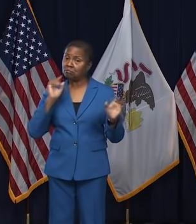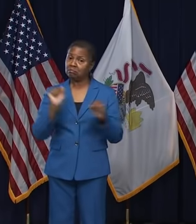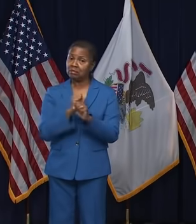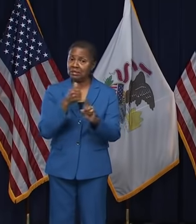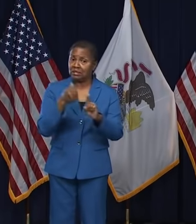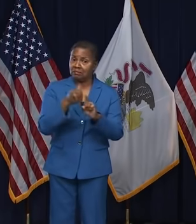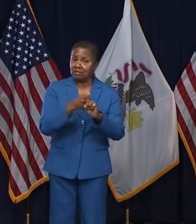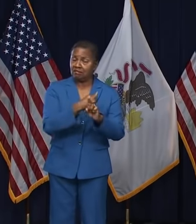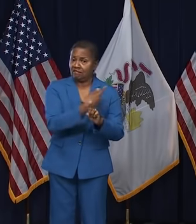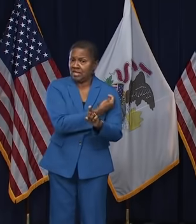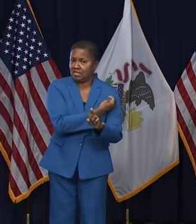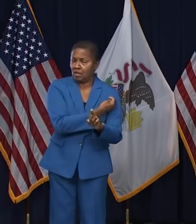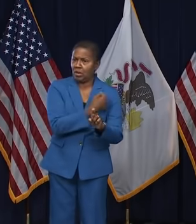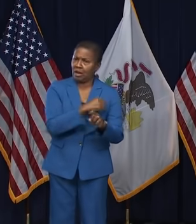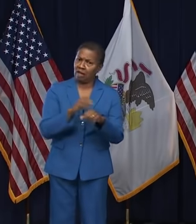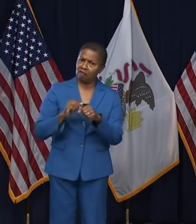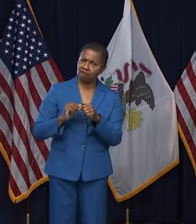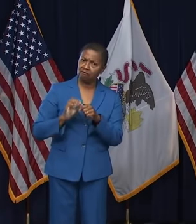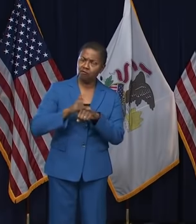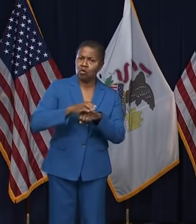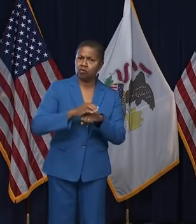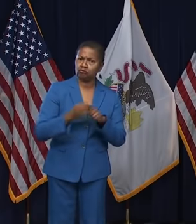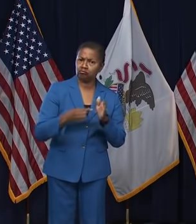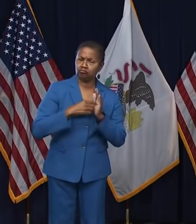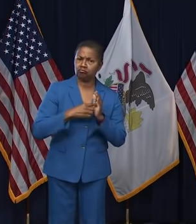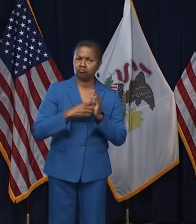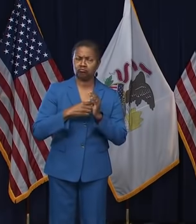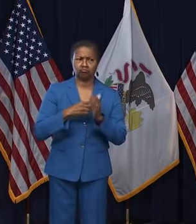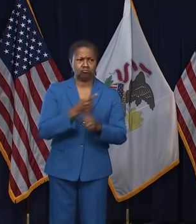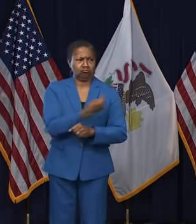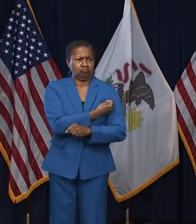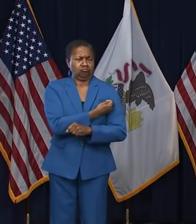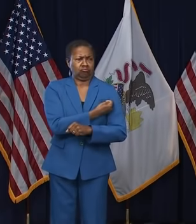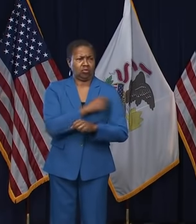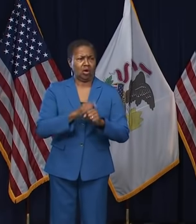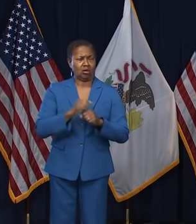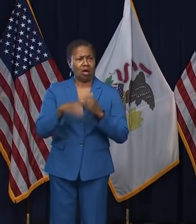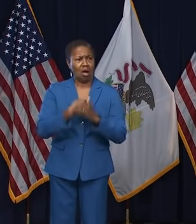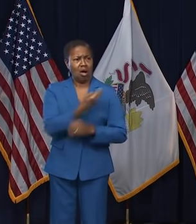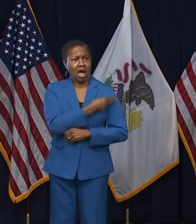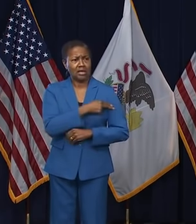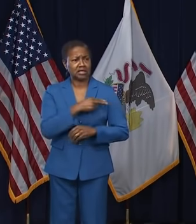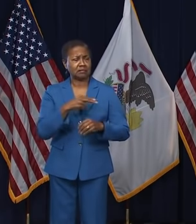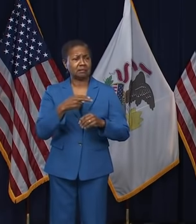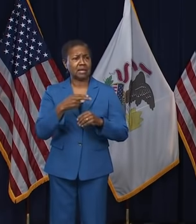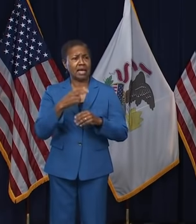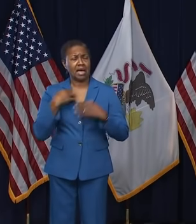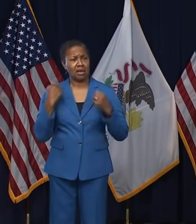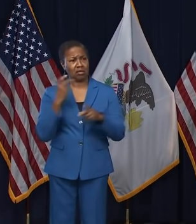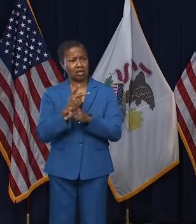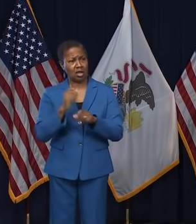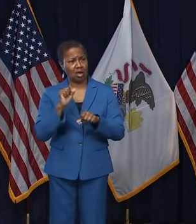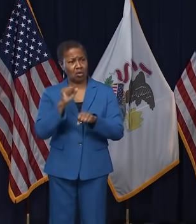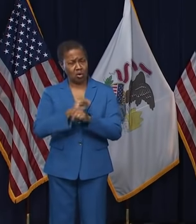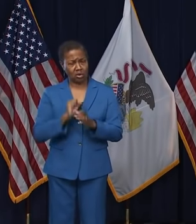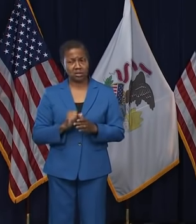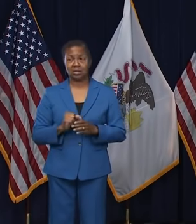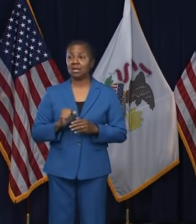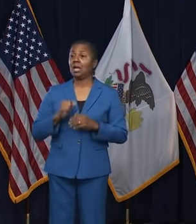the would Really 6% of hospital